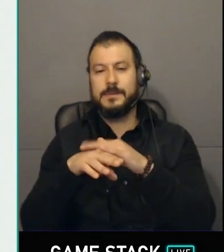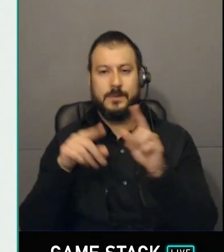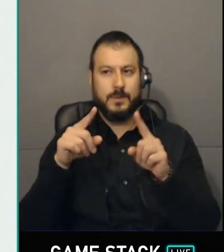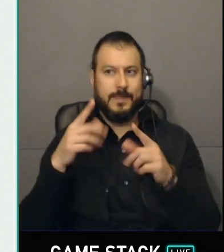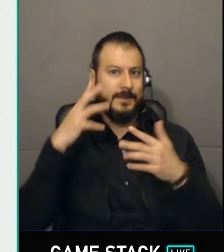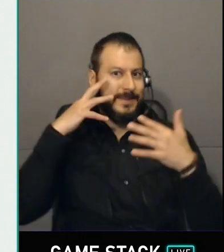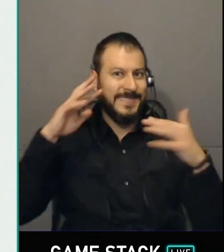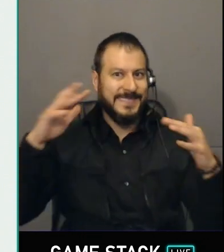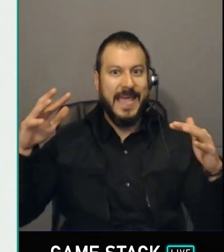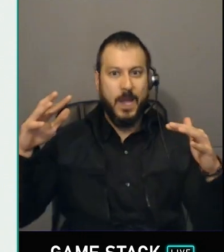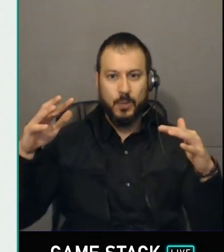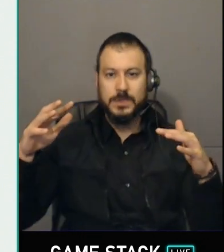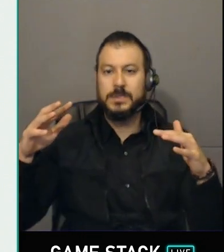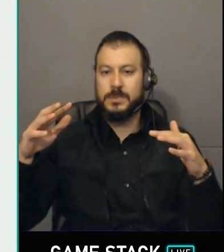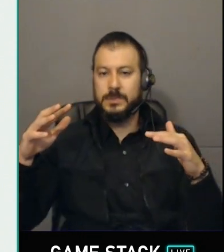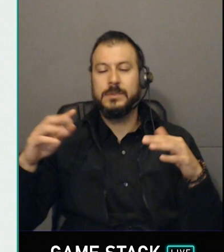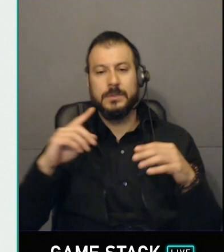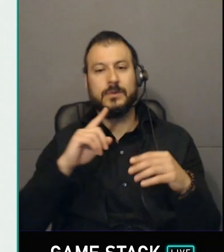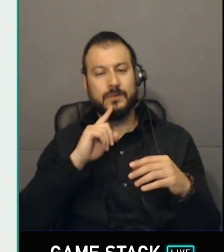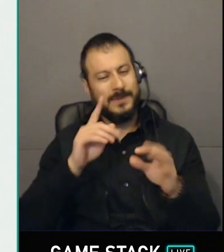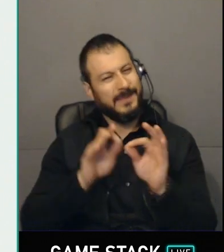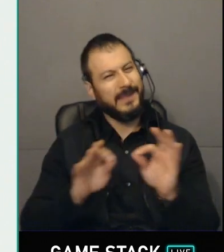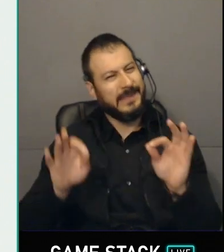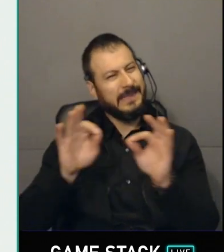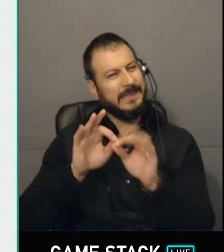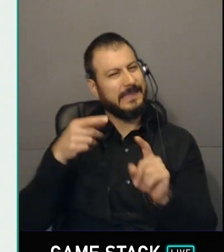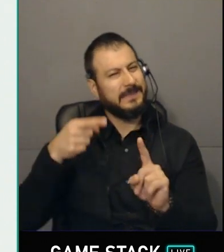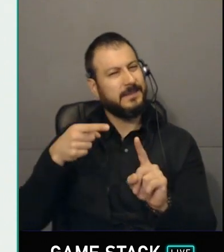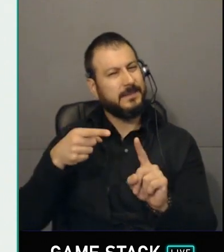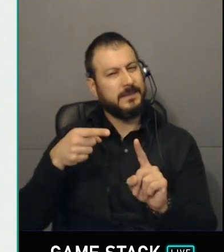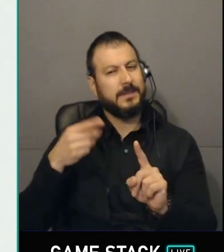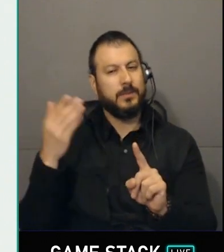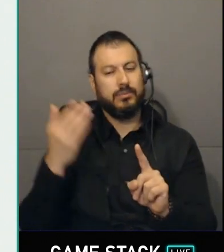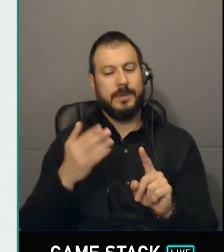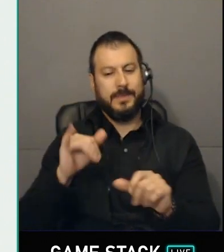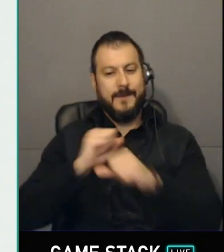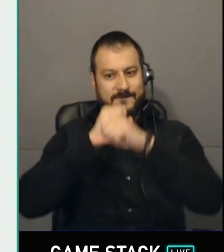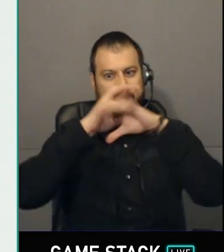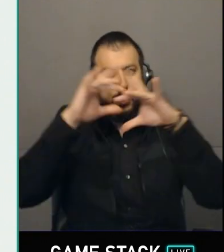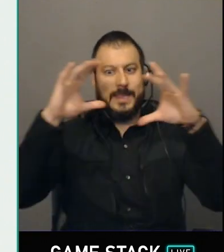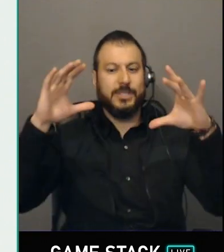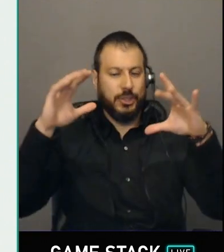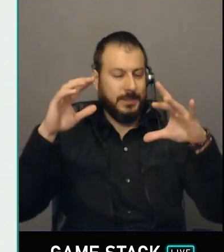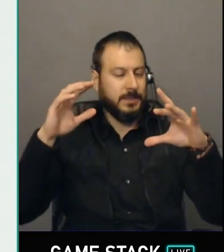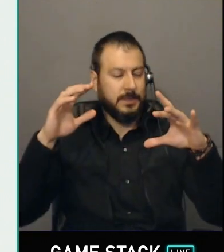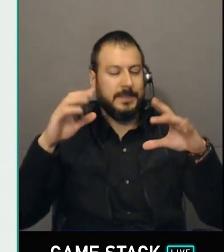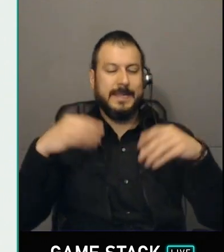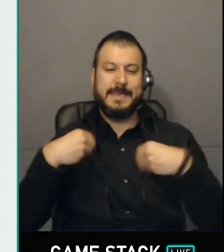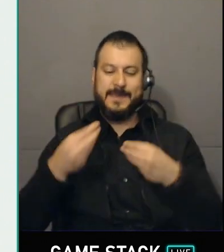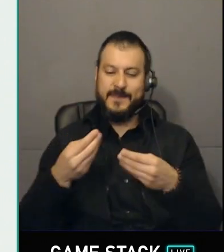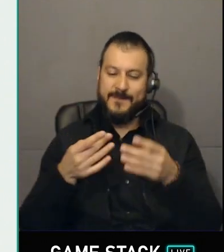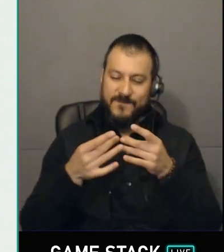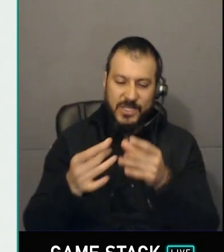is really the key thing here to bringing visualization and making it efficient and usable.